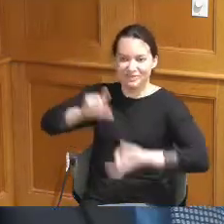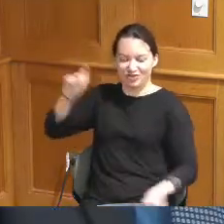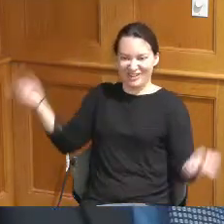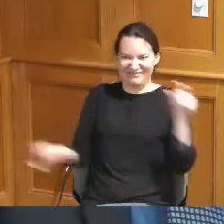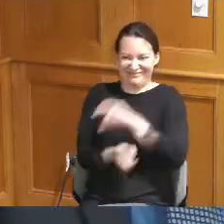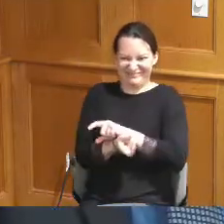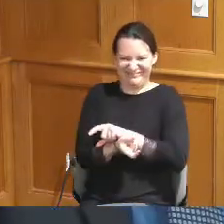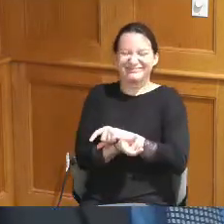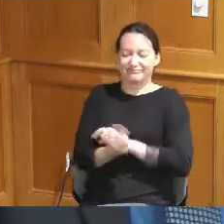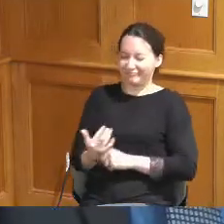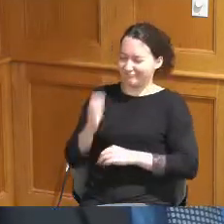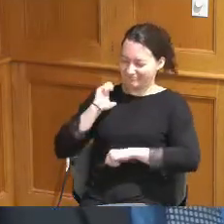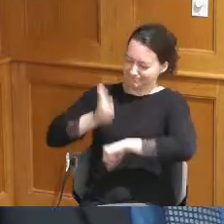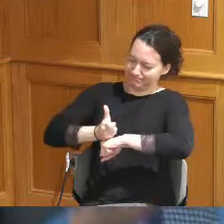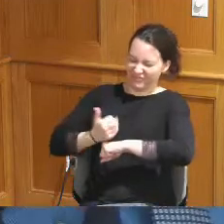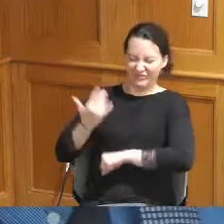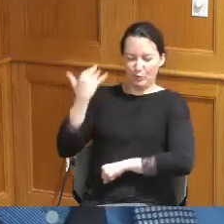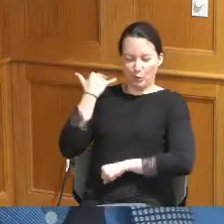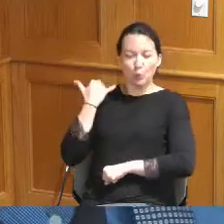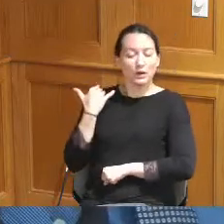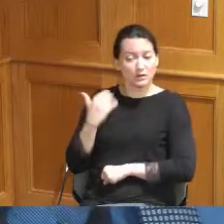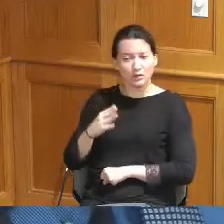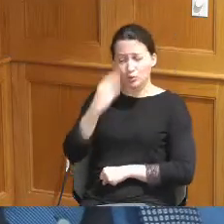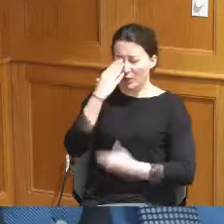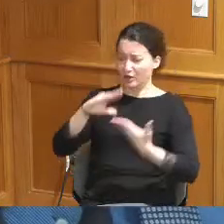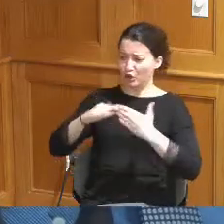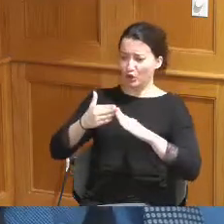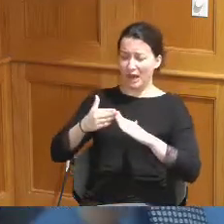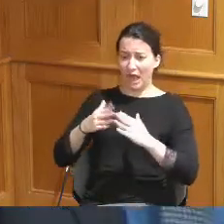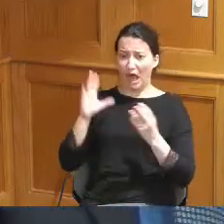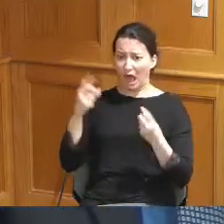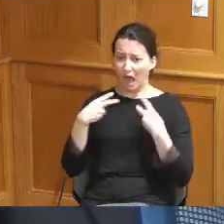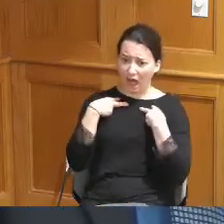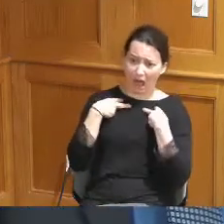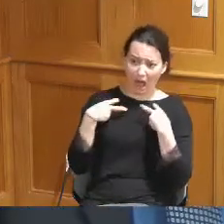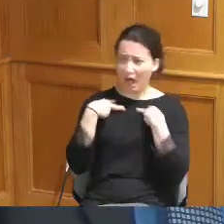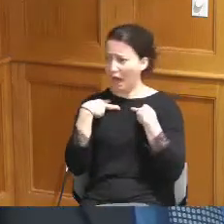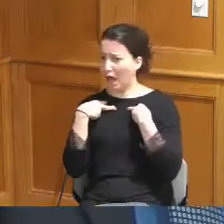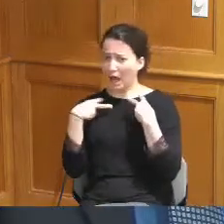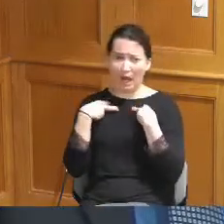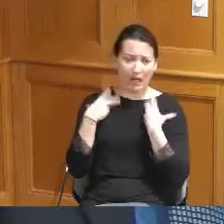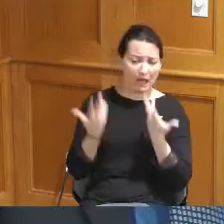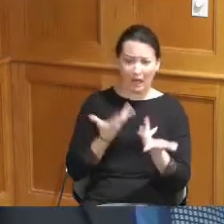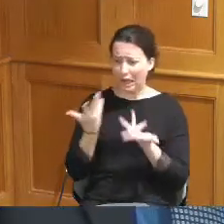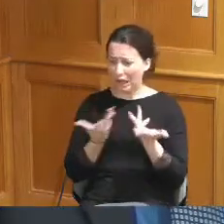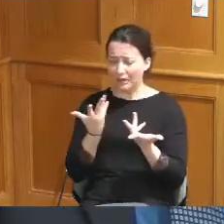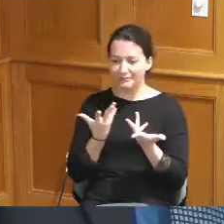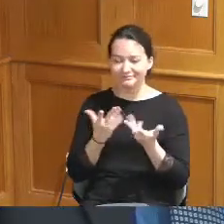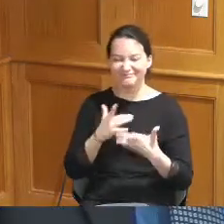years ago knowing that communities were hamstrung in doing things as primarily in the business